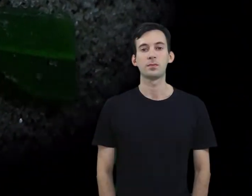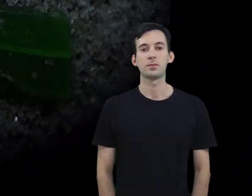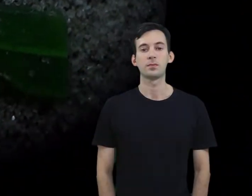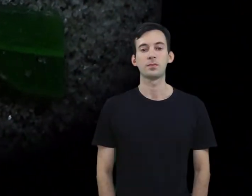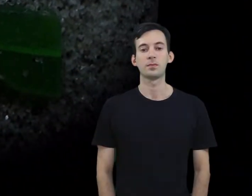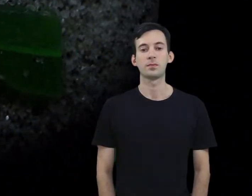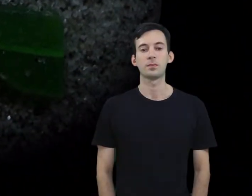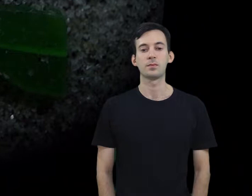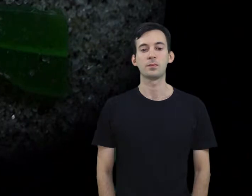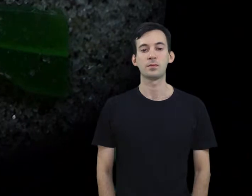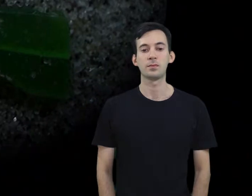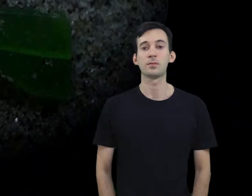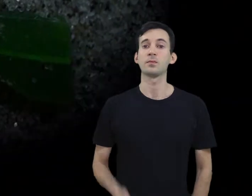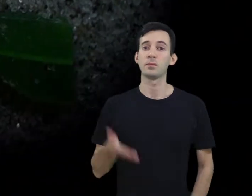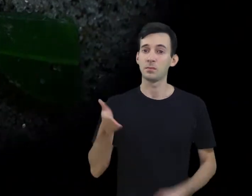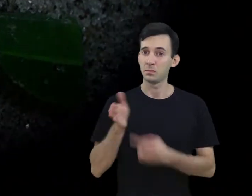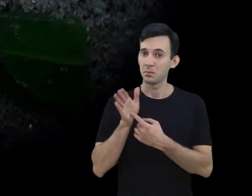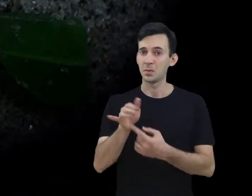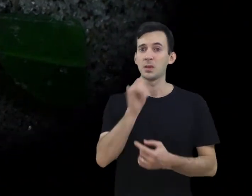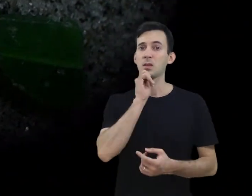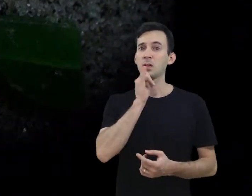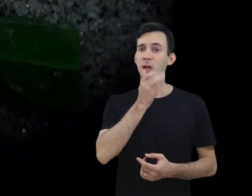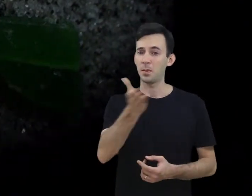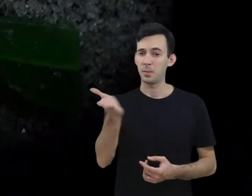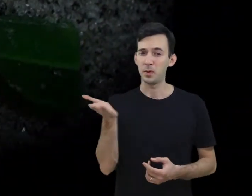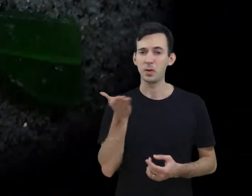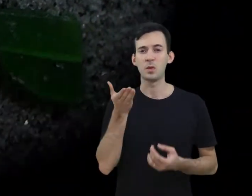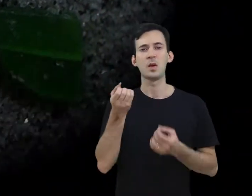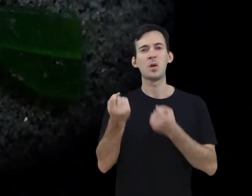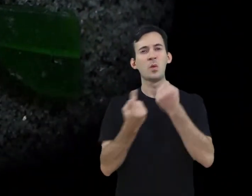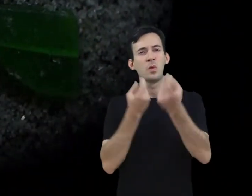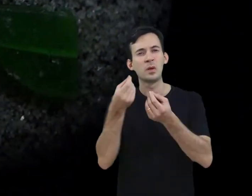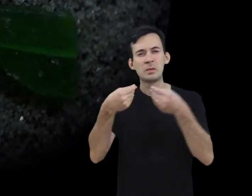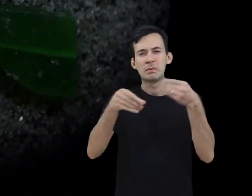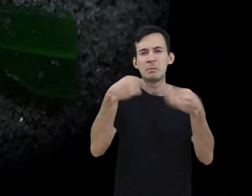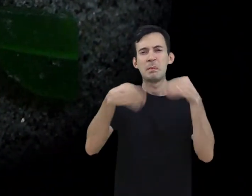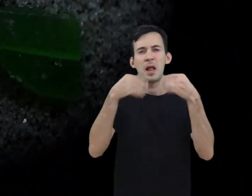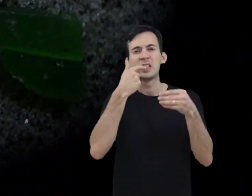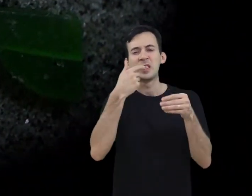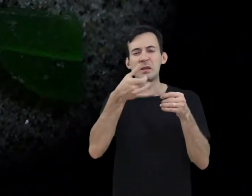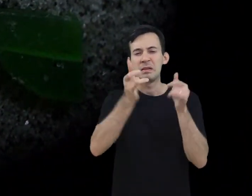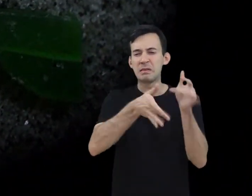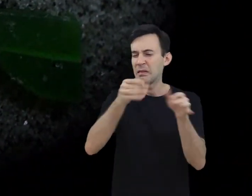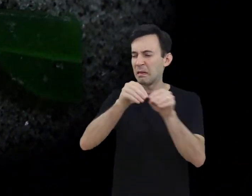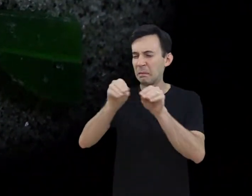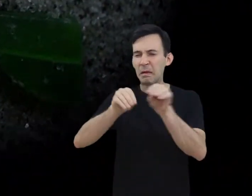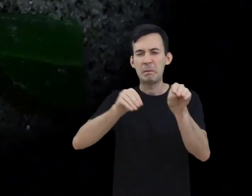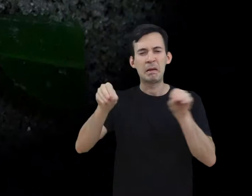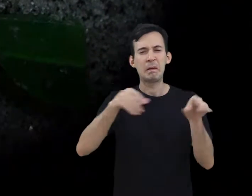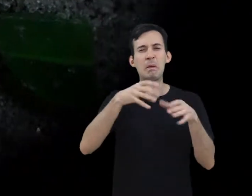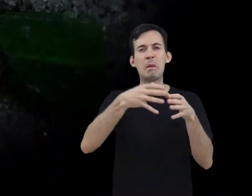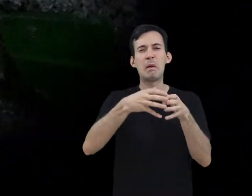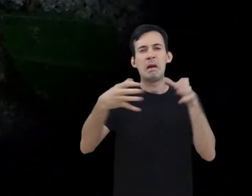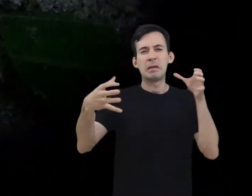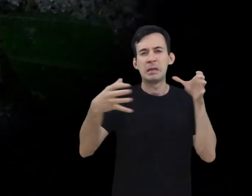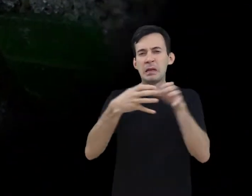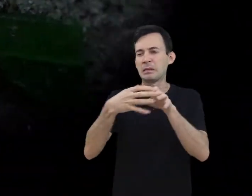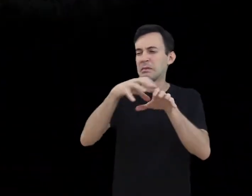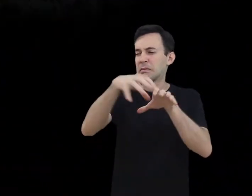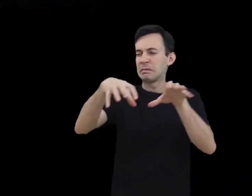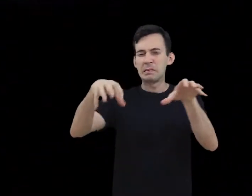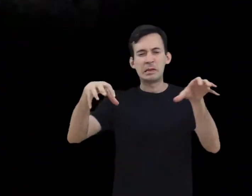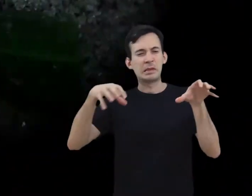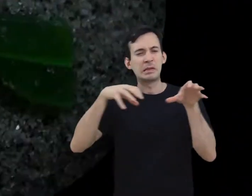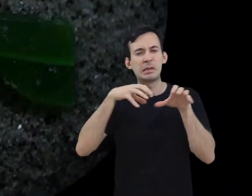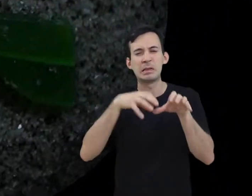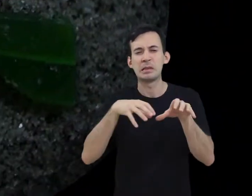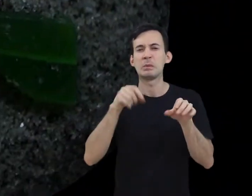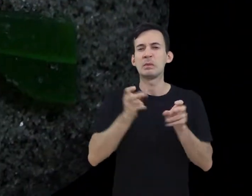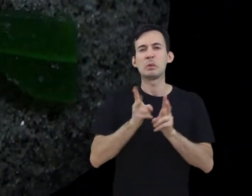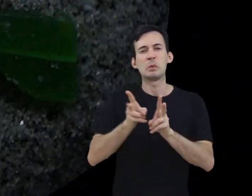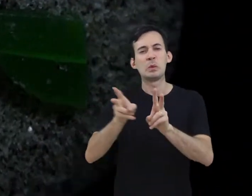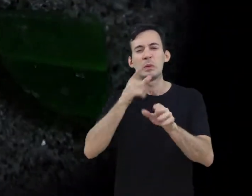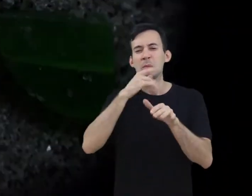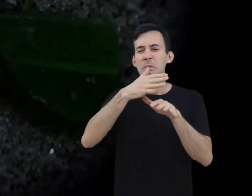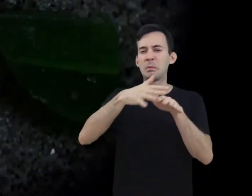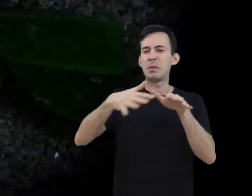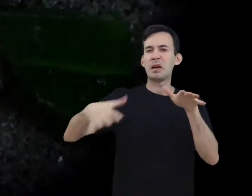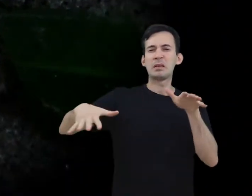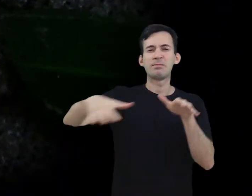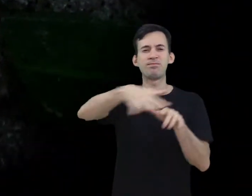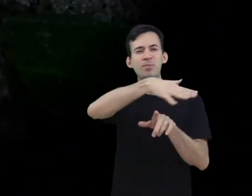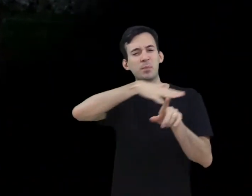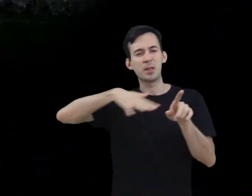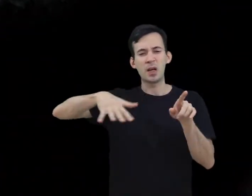These are examples of plastic fragments which were once back in history, bigger objects